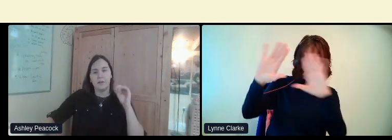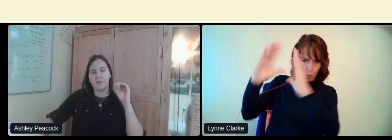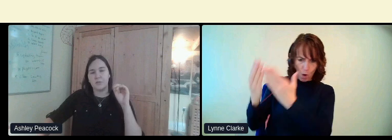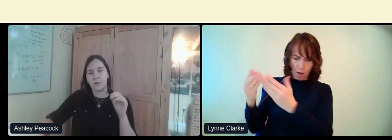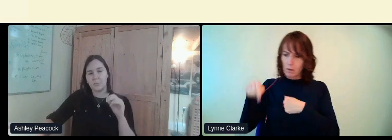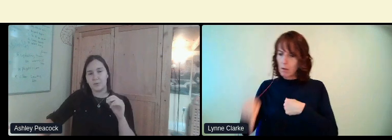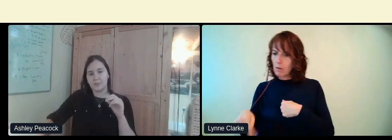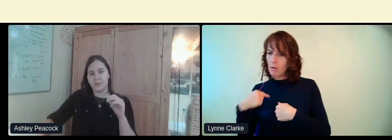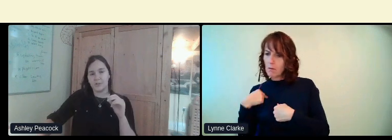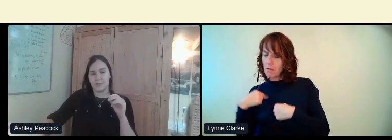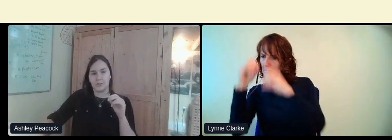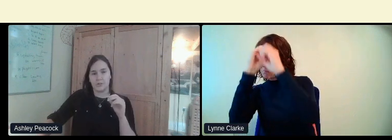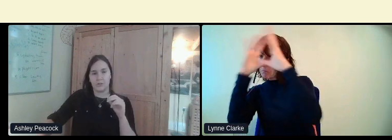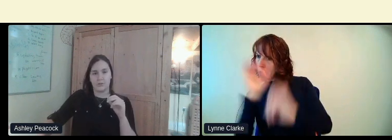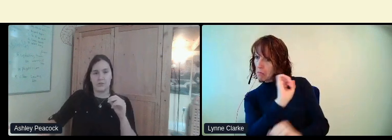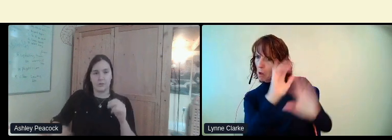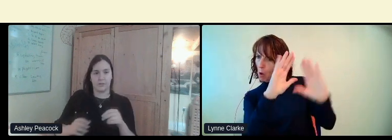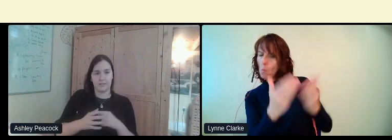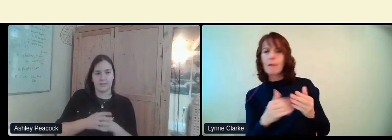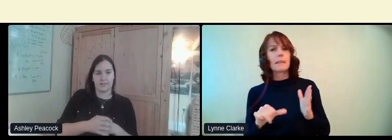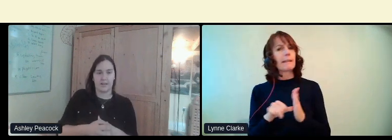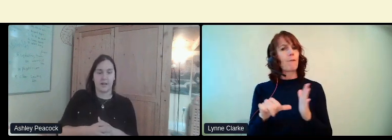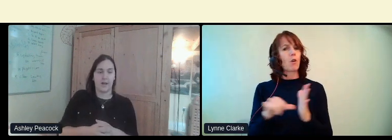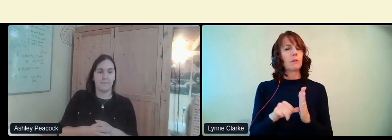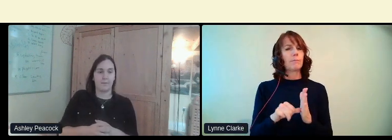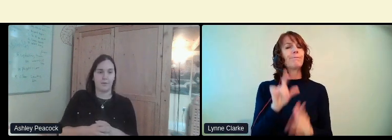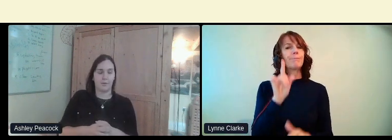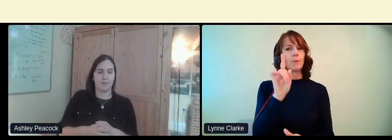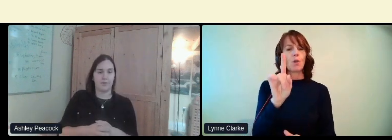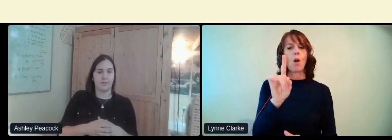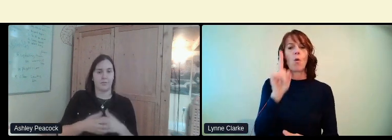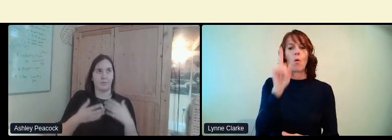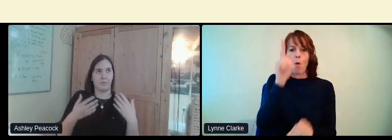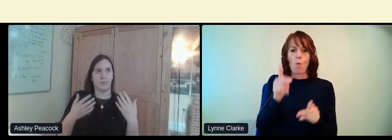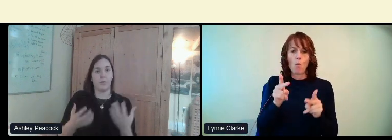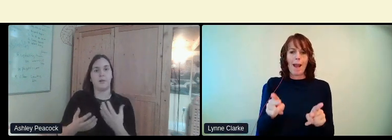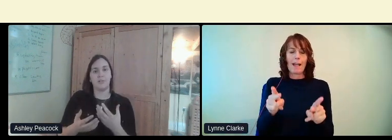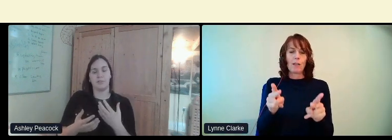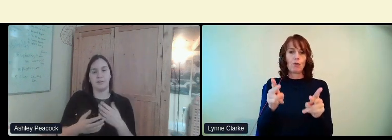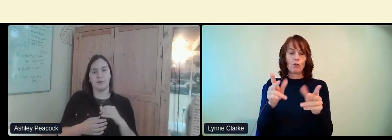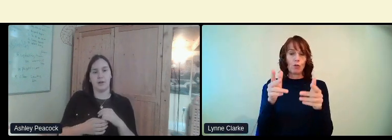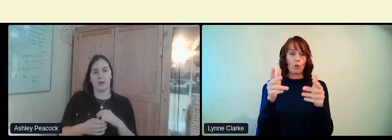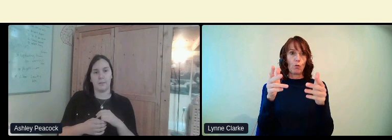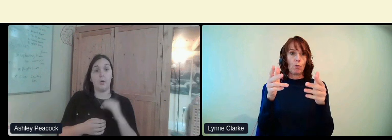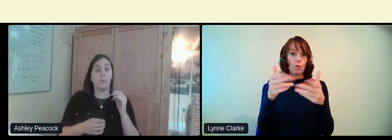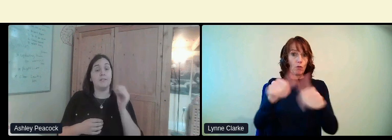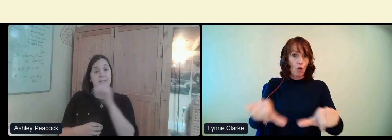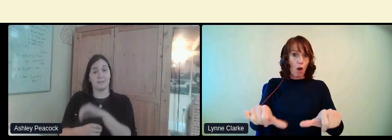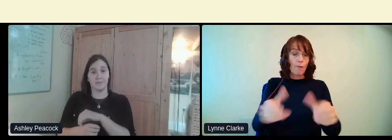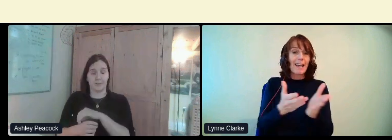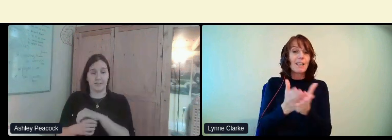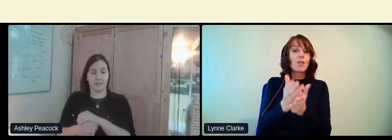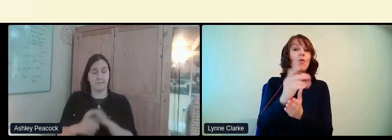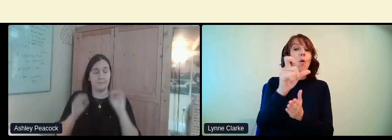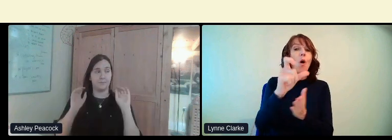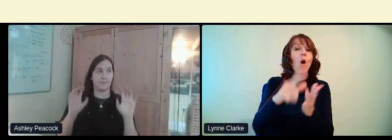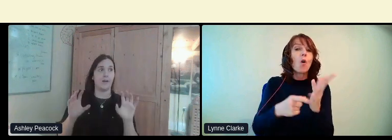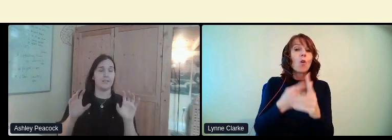So one approach to solving this is through core production or participatory design. They are